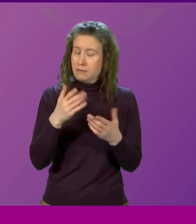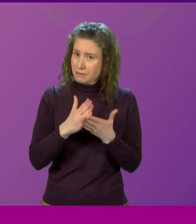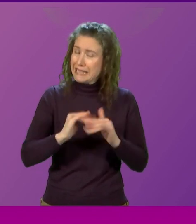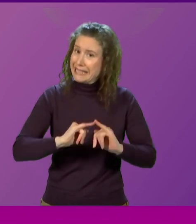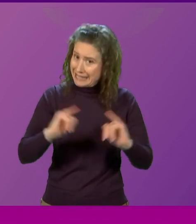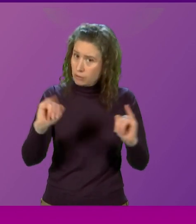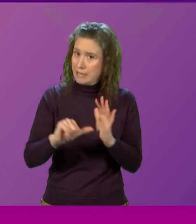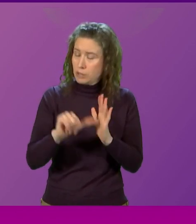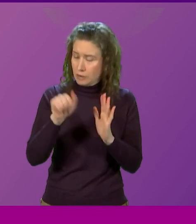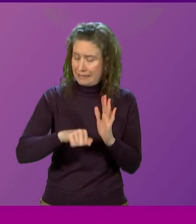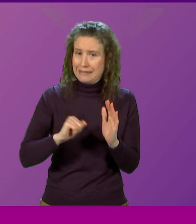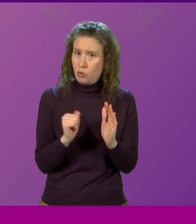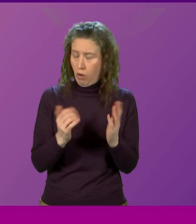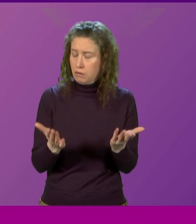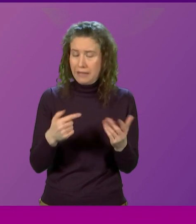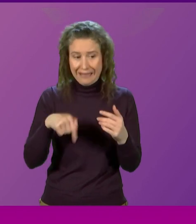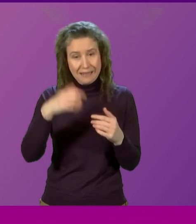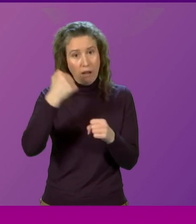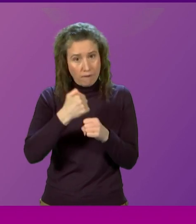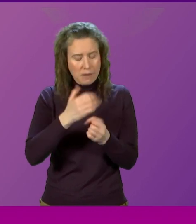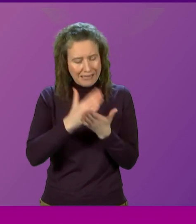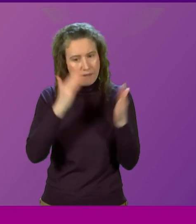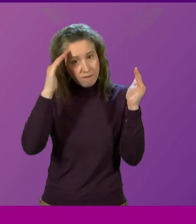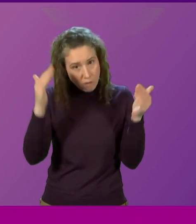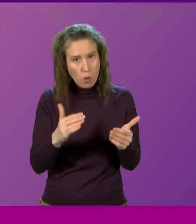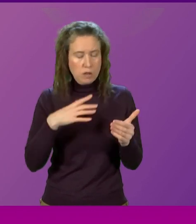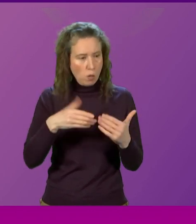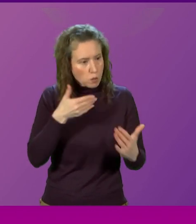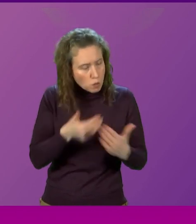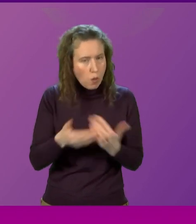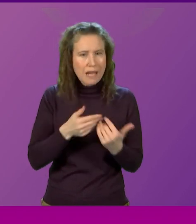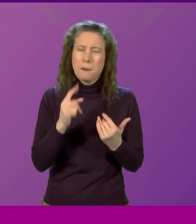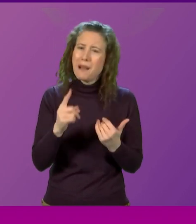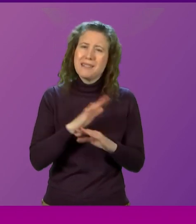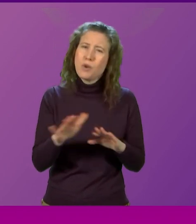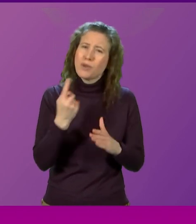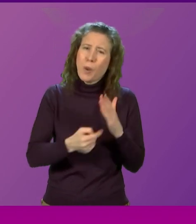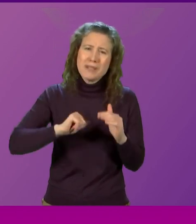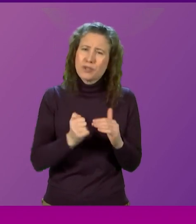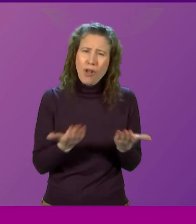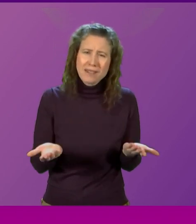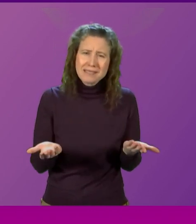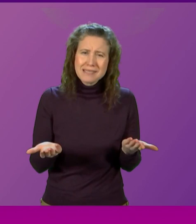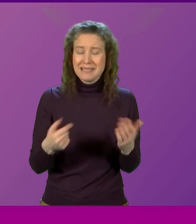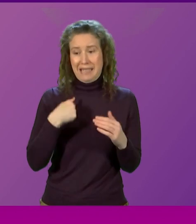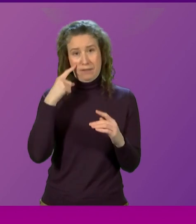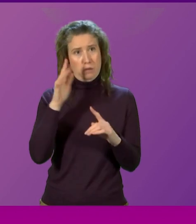issues in Scotland, which this Government is extremely focused on addressing, they are not unique to Scotland.